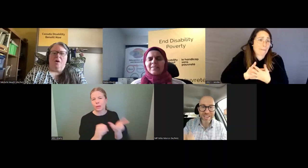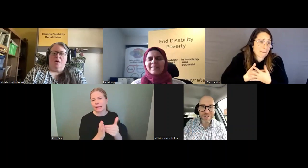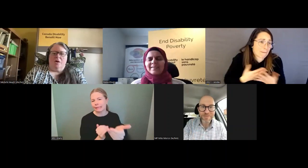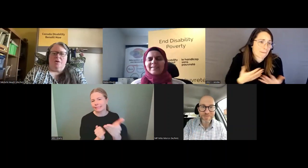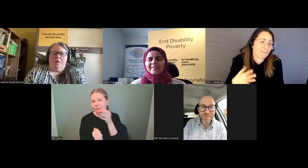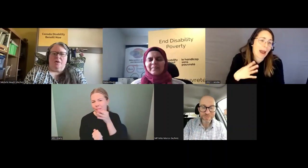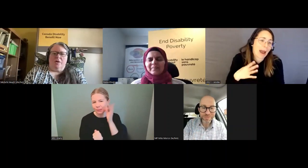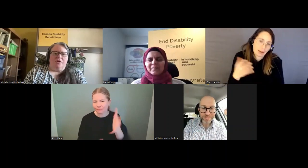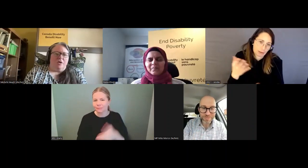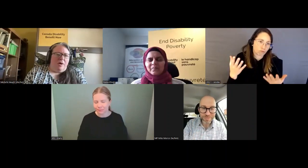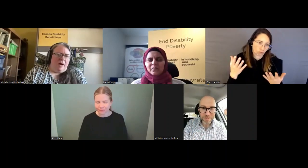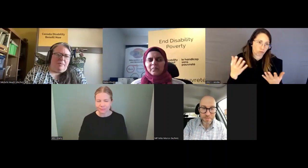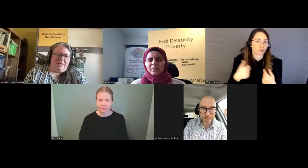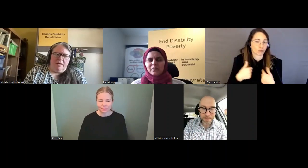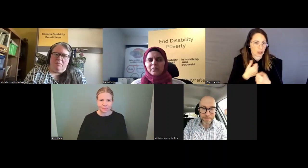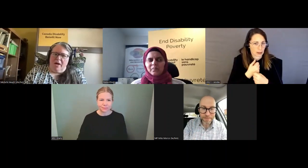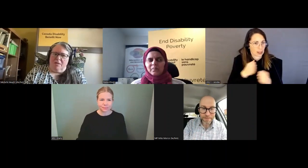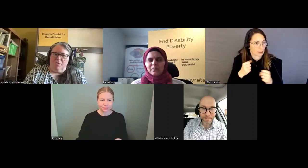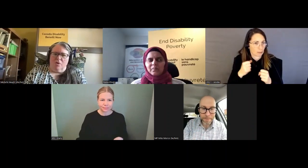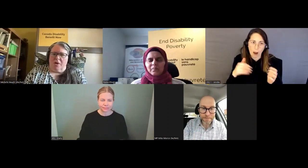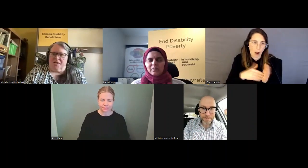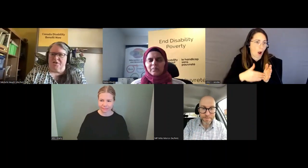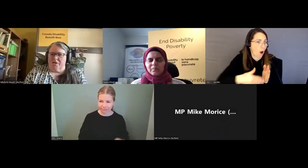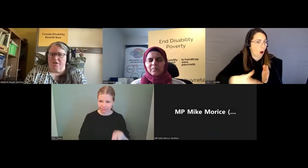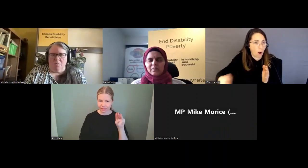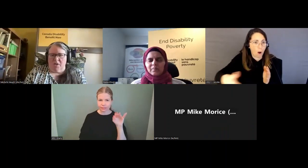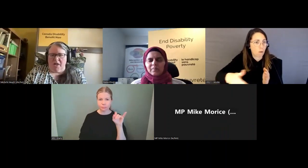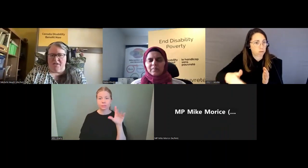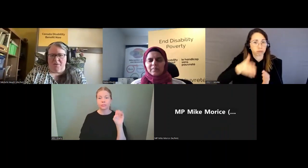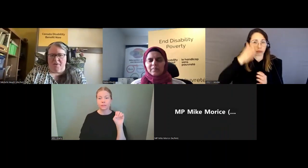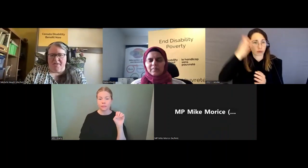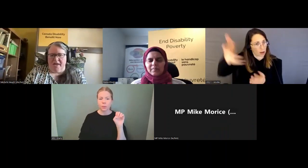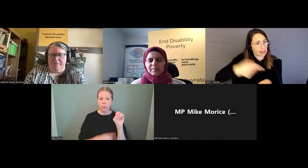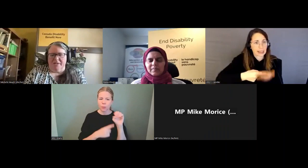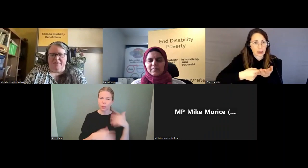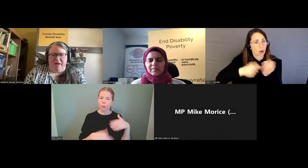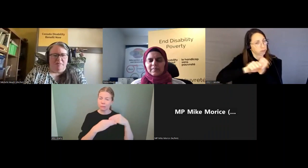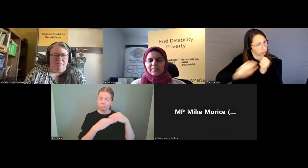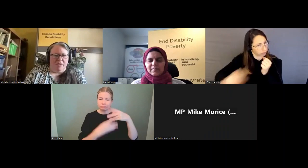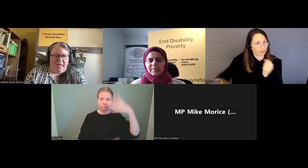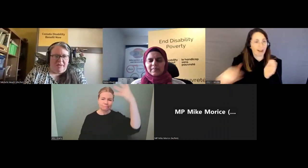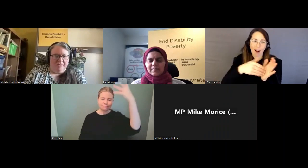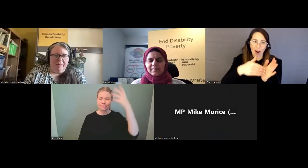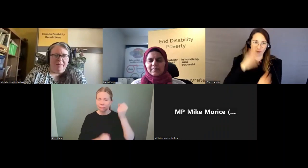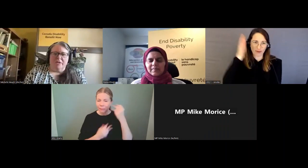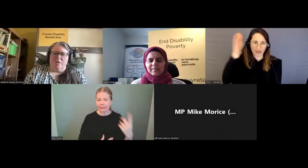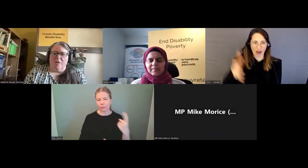Michelle: I'M SEEING MANY MORE QUESTIONS THAN WE'LL GET TO IN THE TIME THAT IS AVAILABLE HERE.